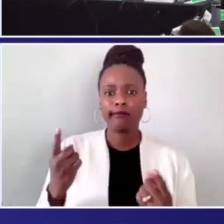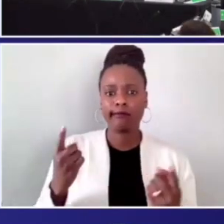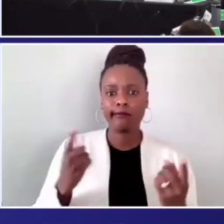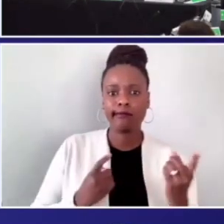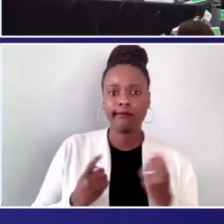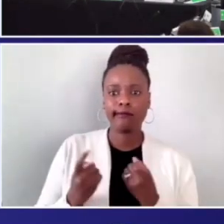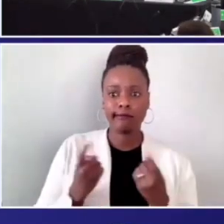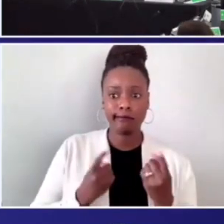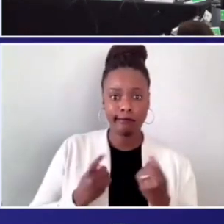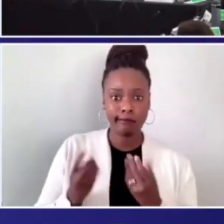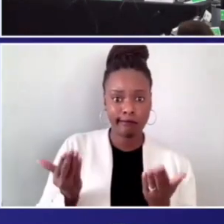That way we'll move on after.